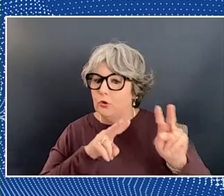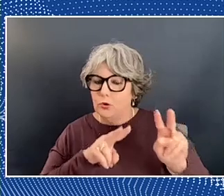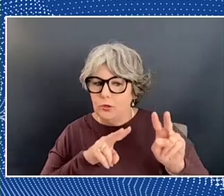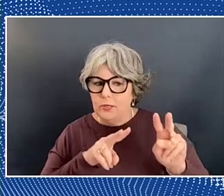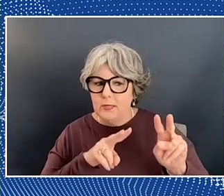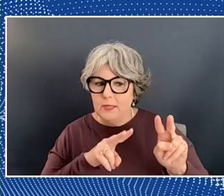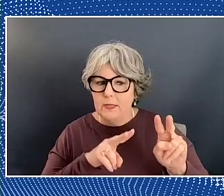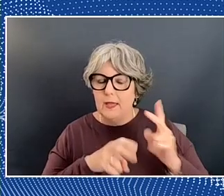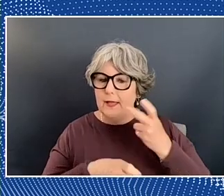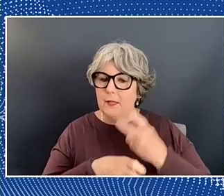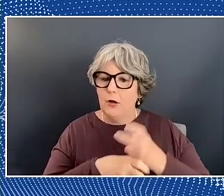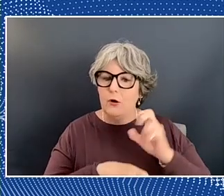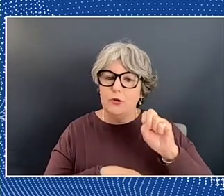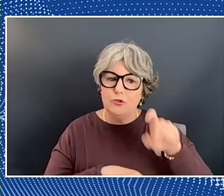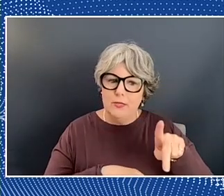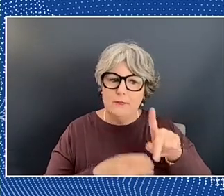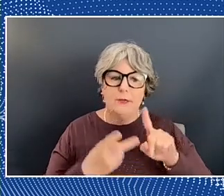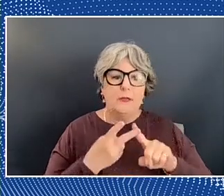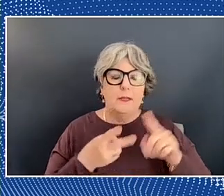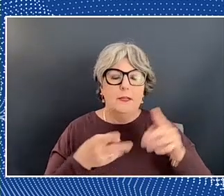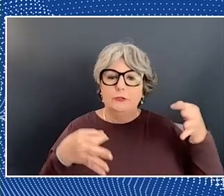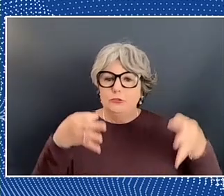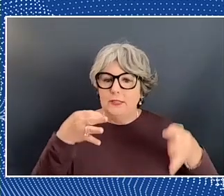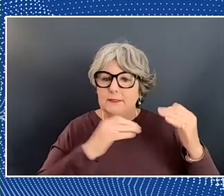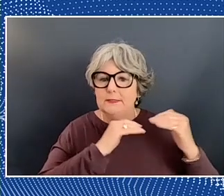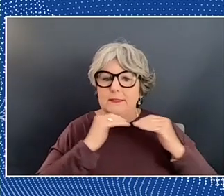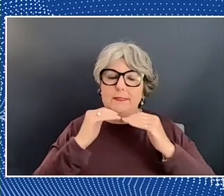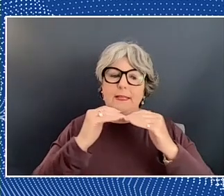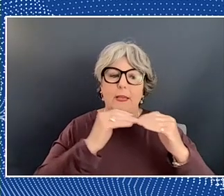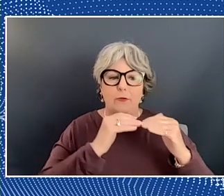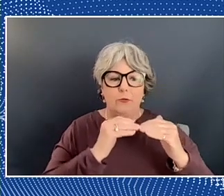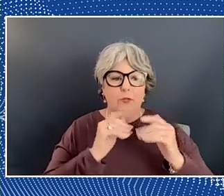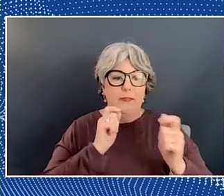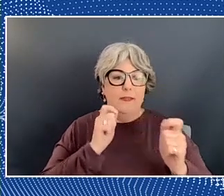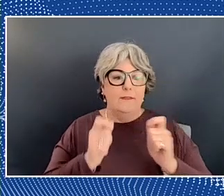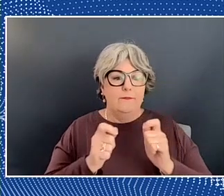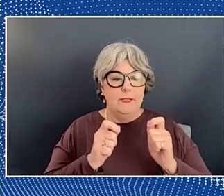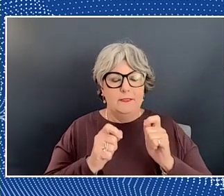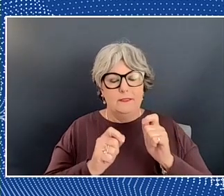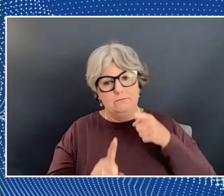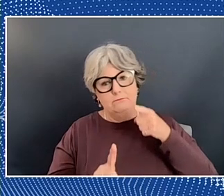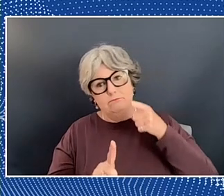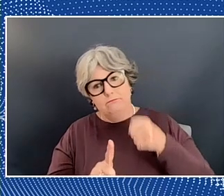We must look at justice and equity and fixing the root cause and fixing the issue